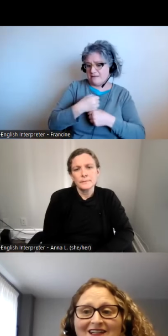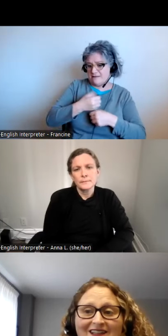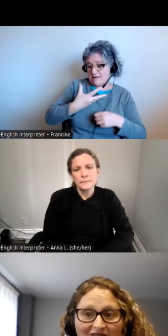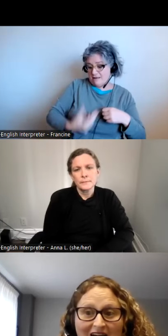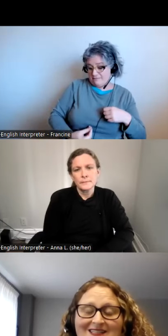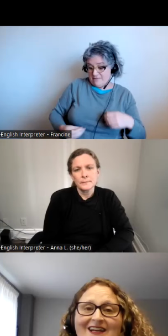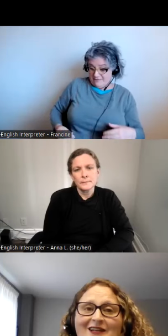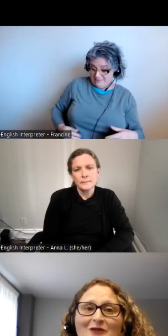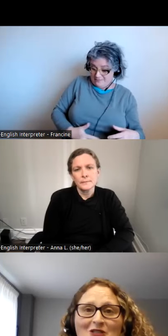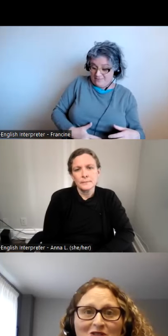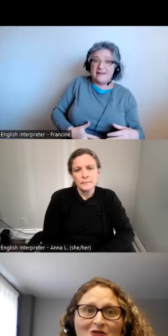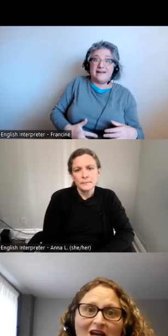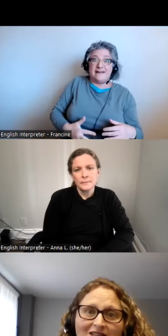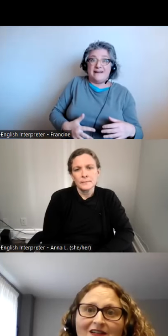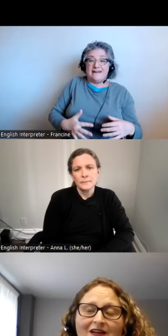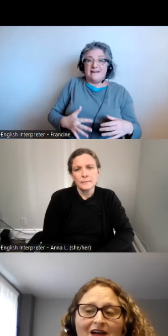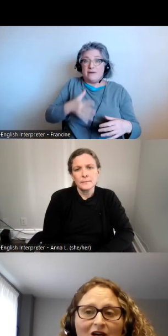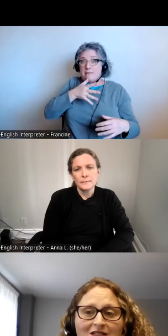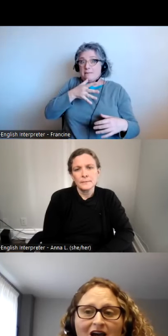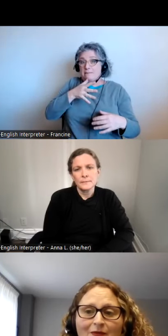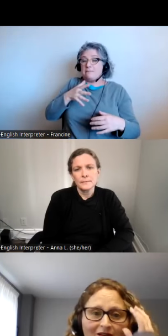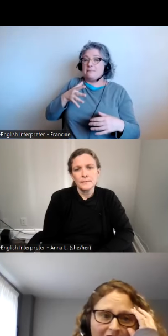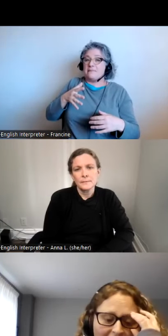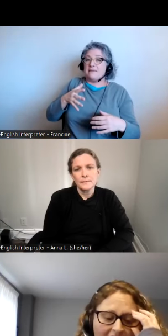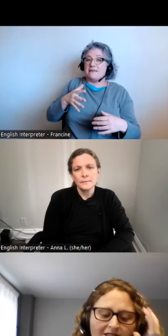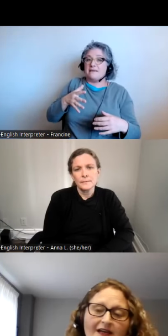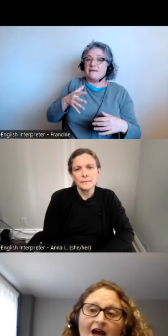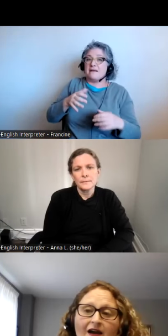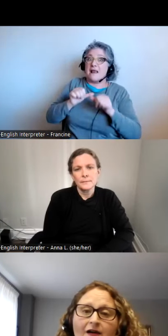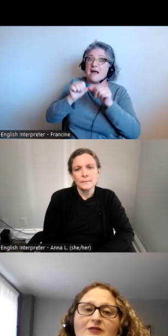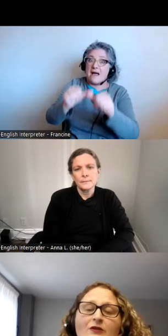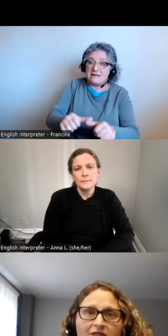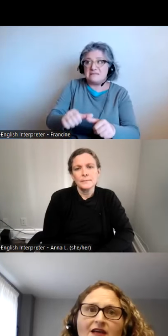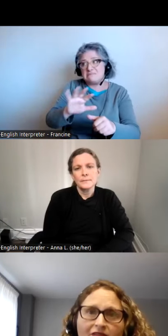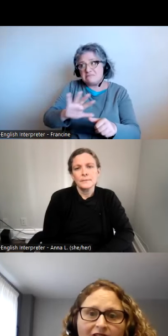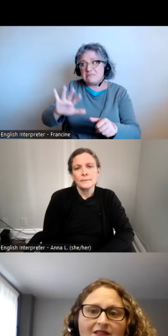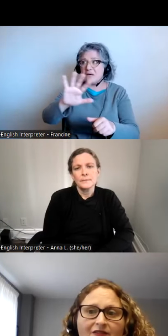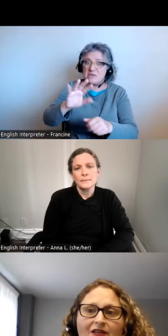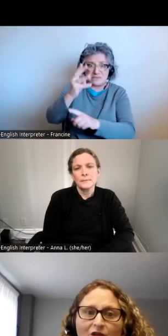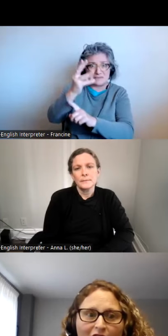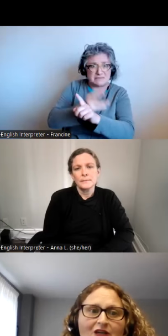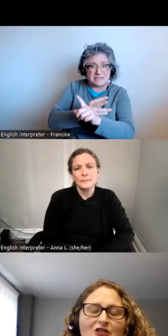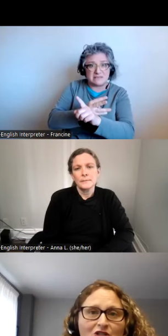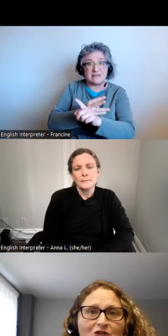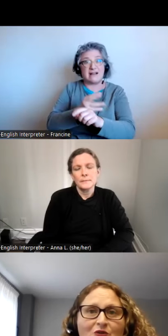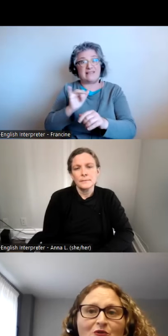and against hospitalization, NICU admissions, ICU admissions. Things like that. They've seen antibodies in babies lasting six months. When your child can get